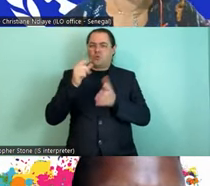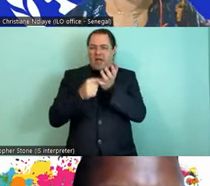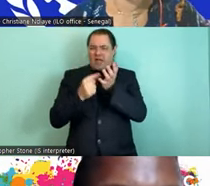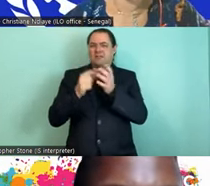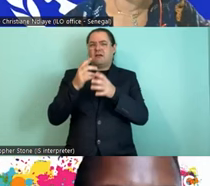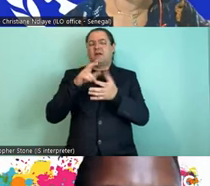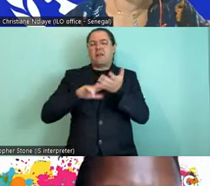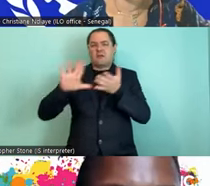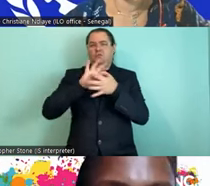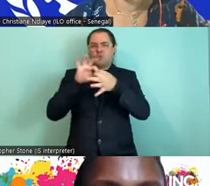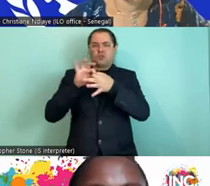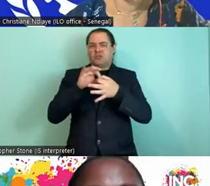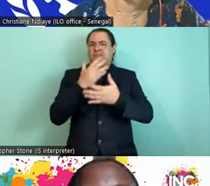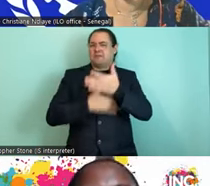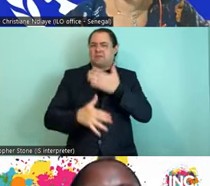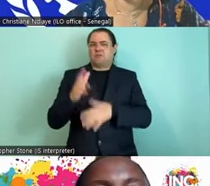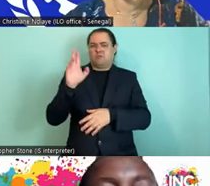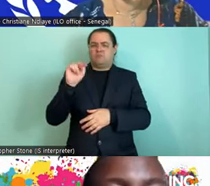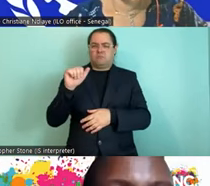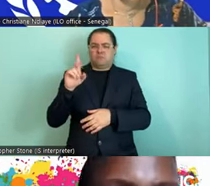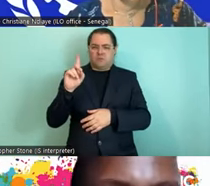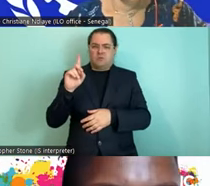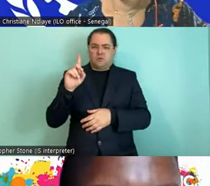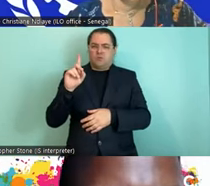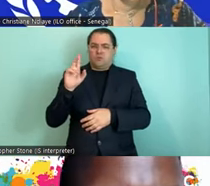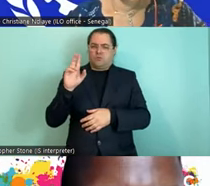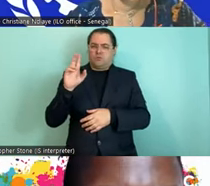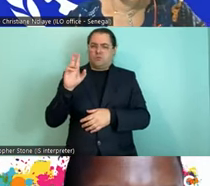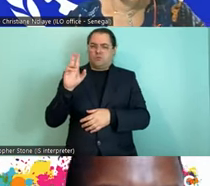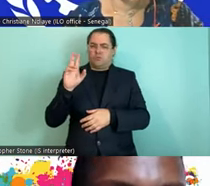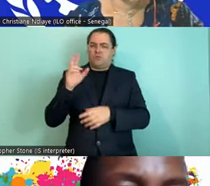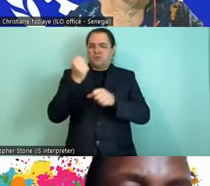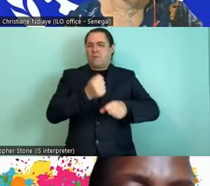audit on our side. 10:38:43 on a good trajectory. And there are